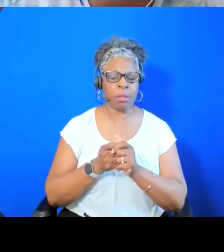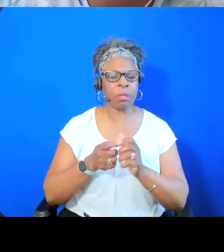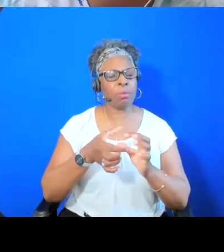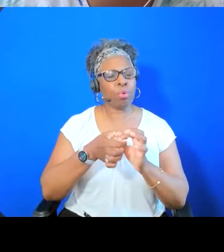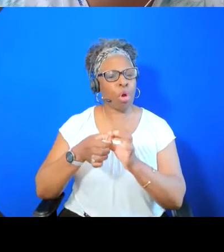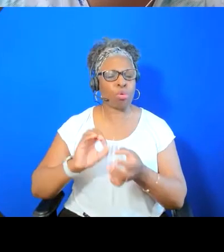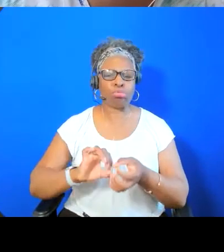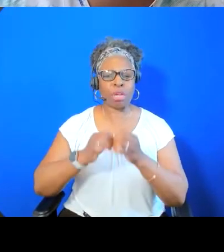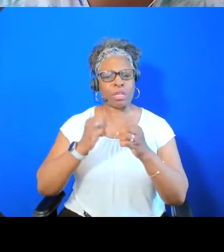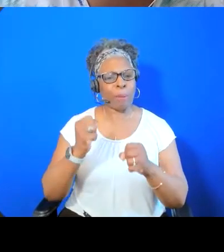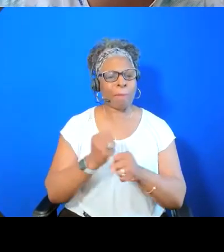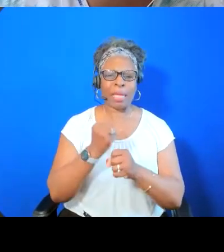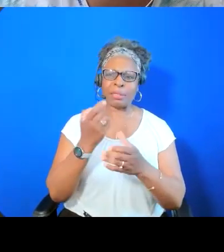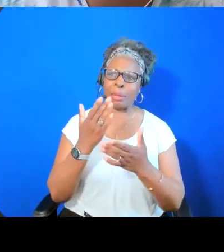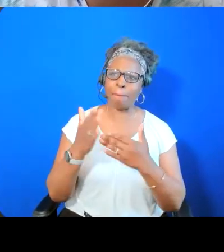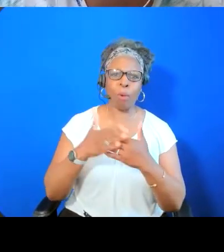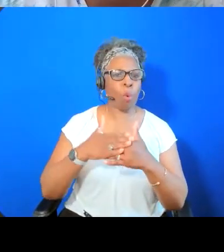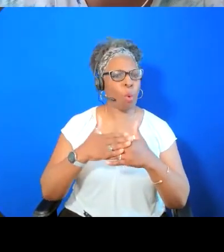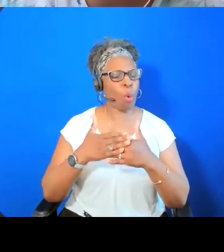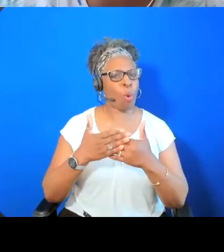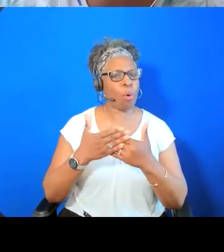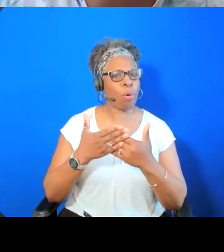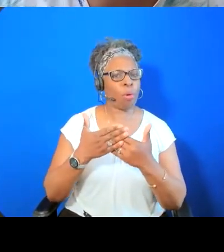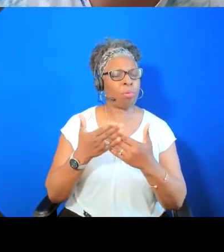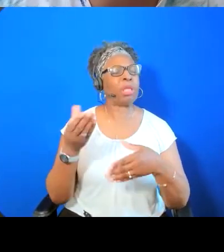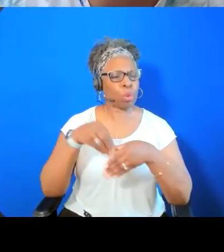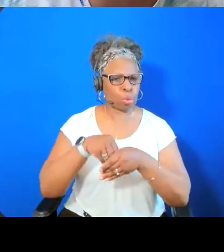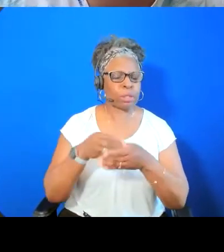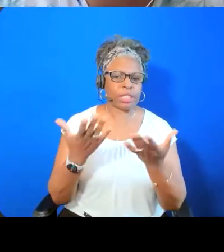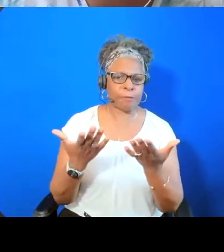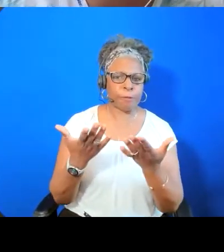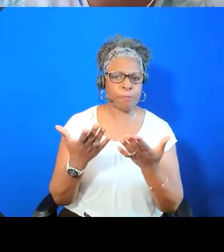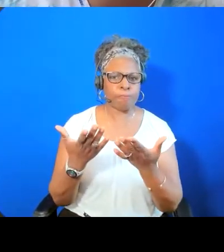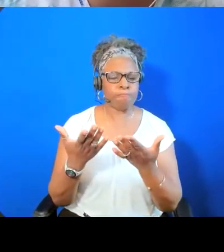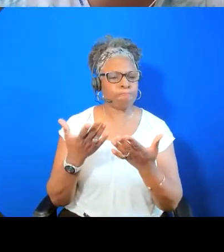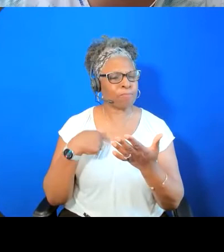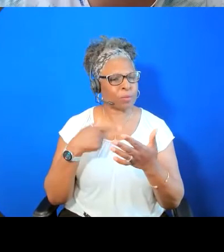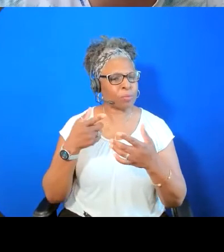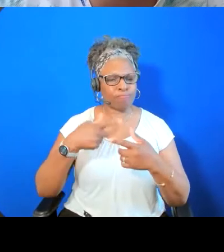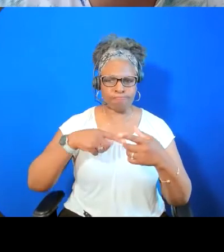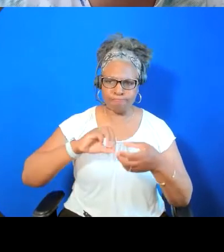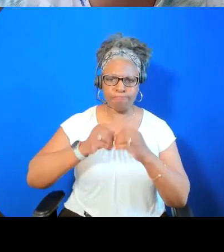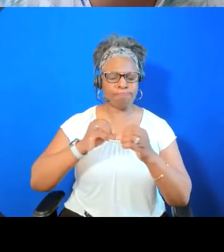more, more fair and more inclusive. And art can be this kind of playful environment that offers opportunities for people